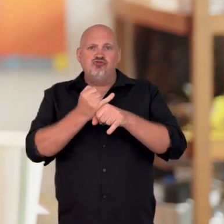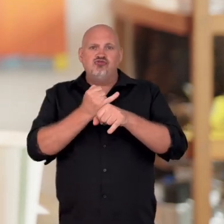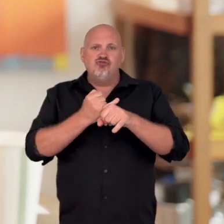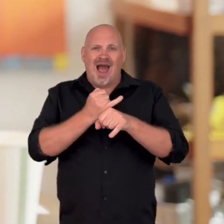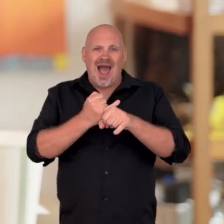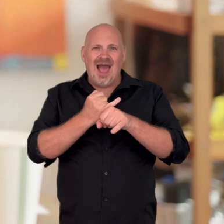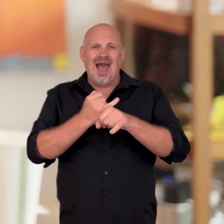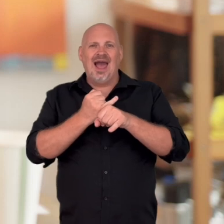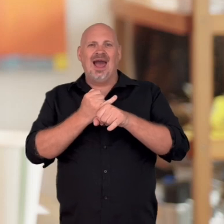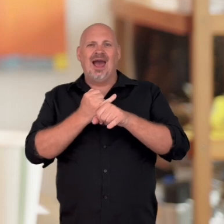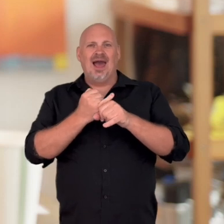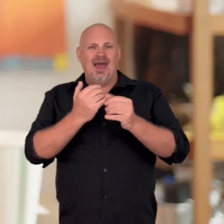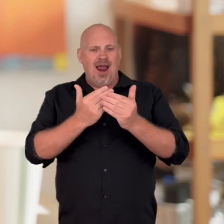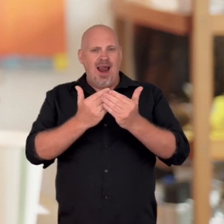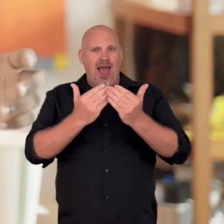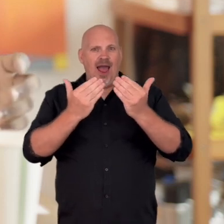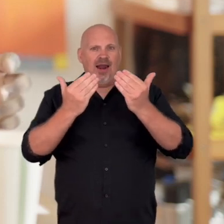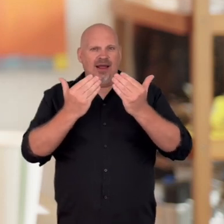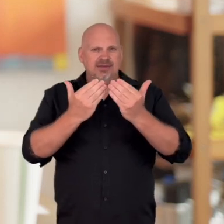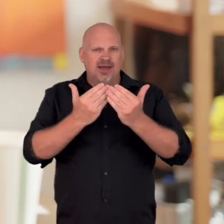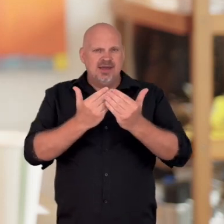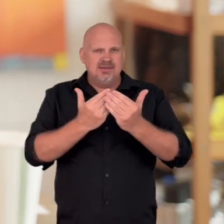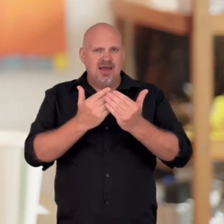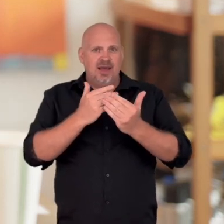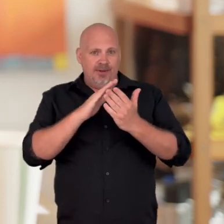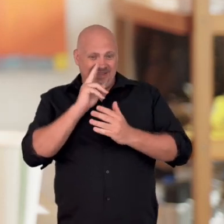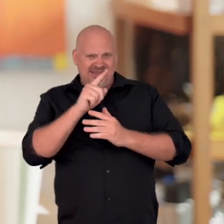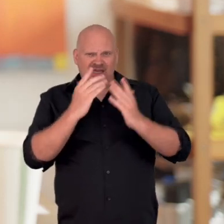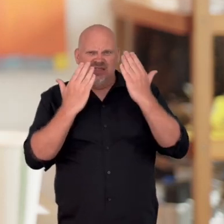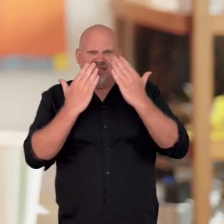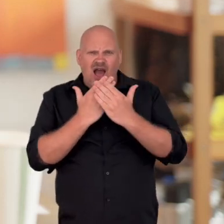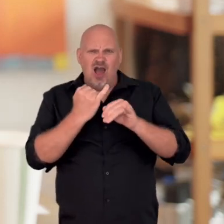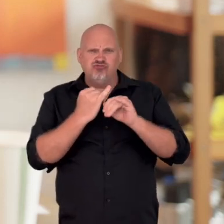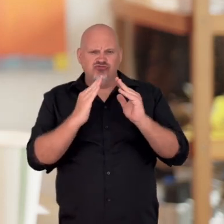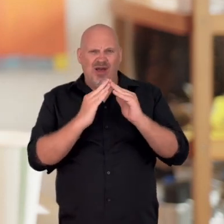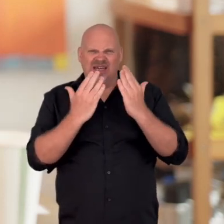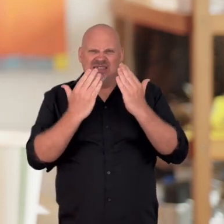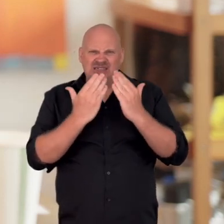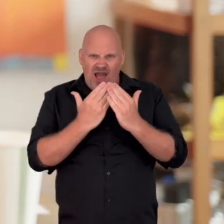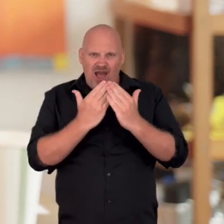the darker part of the image is the red and the lightest part of the image is the yellow